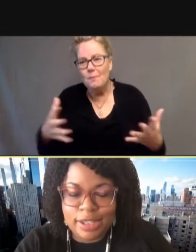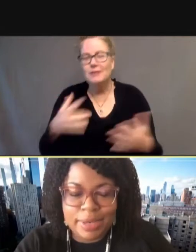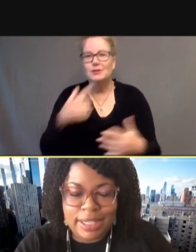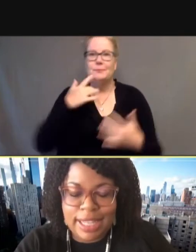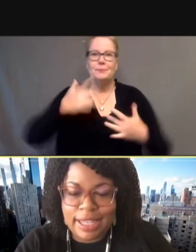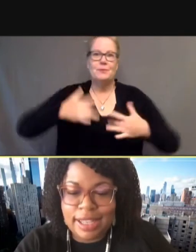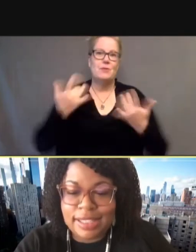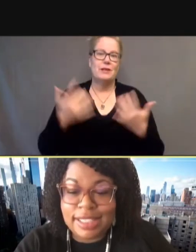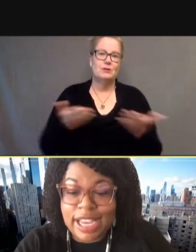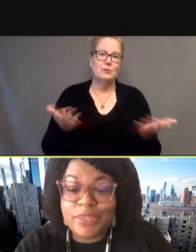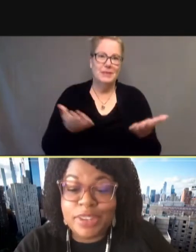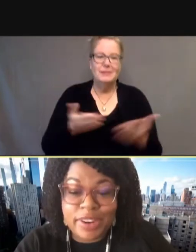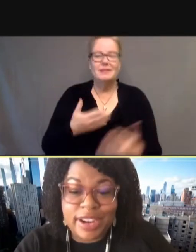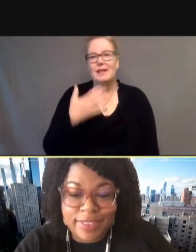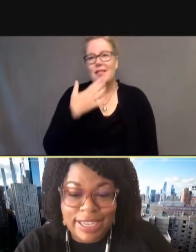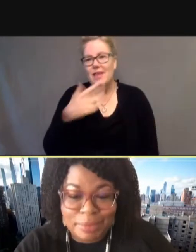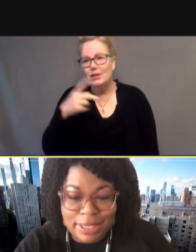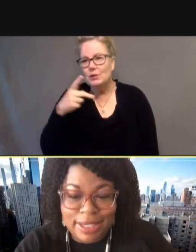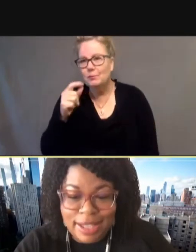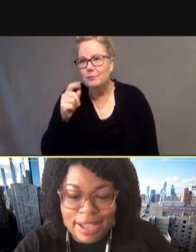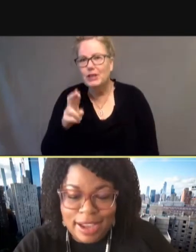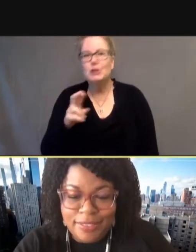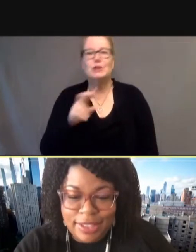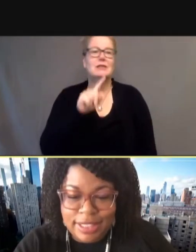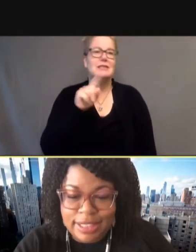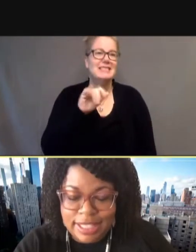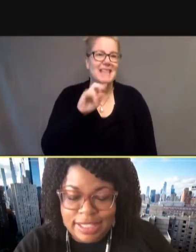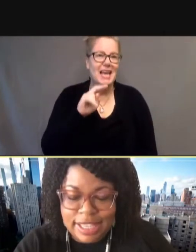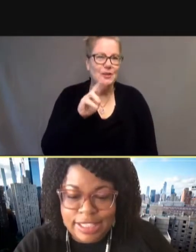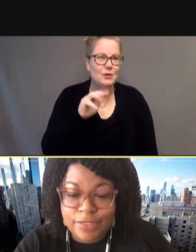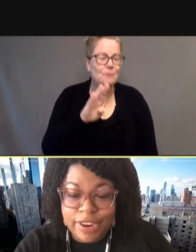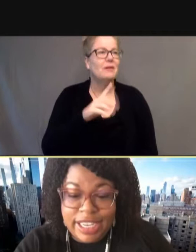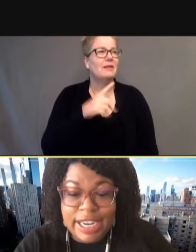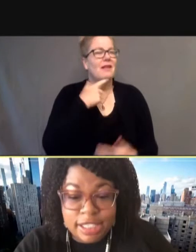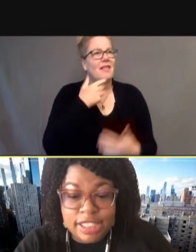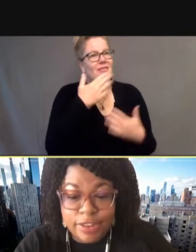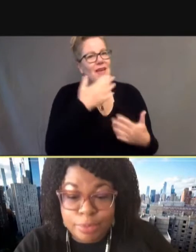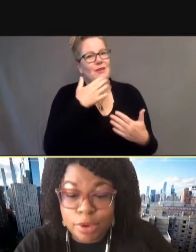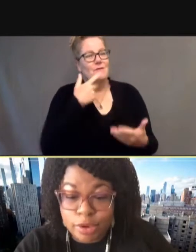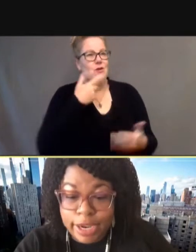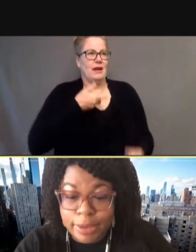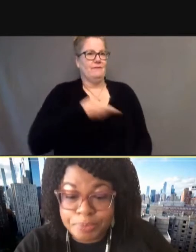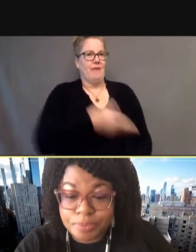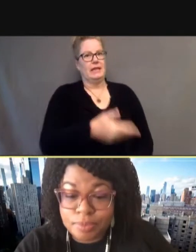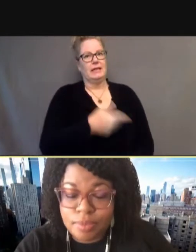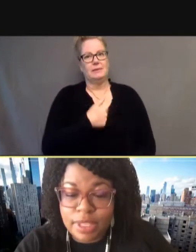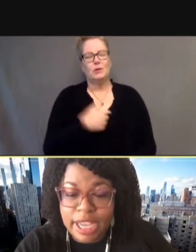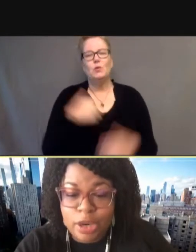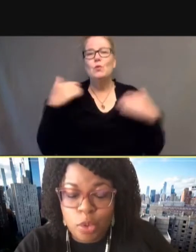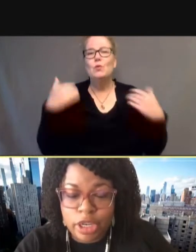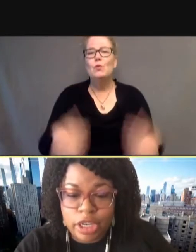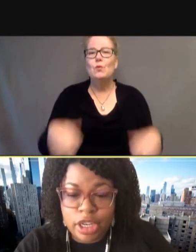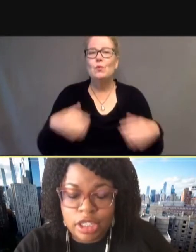and I thank Stanford for inviting me. I feel that this is a very necessary program in order